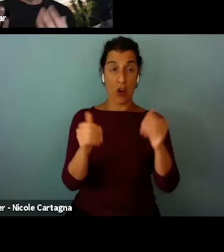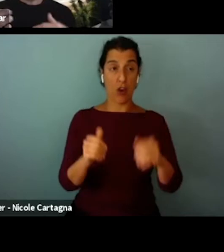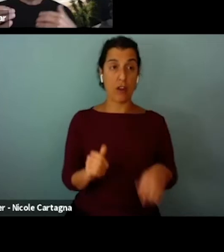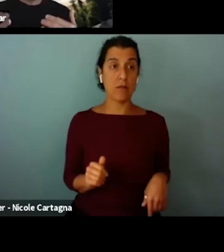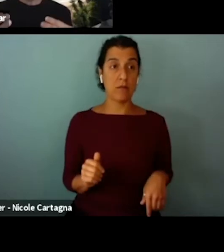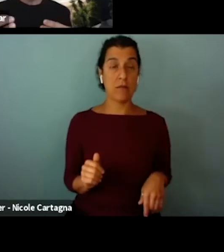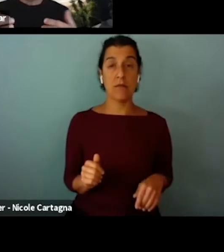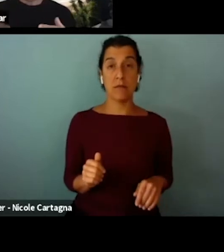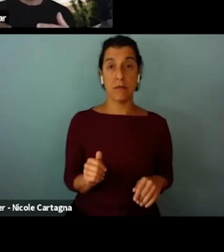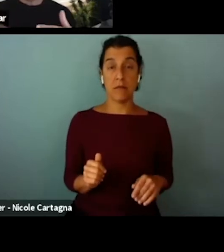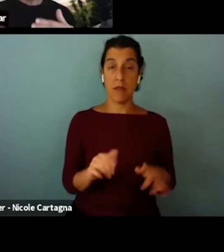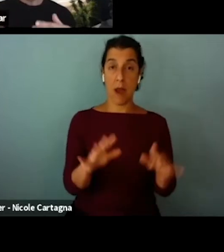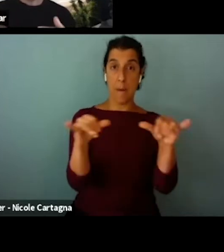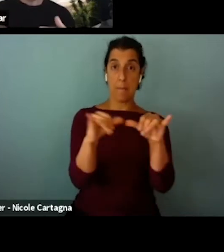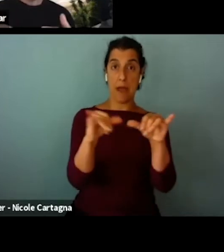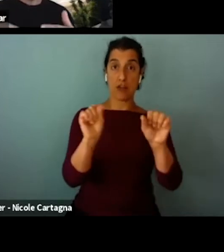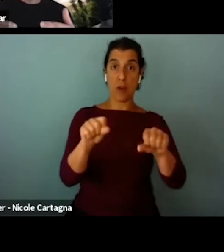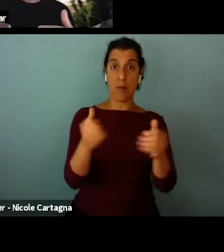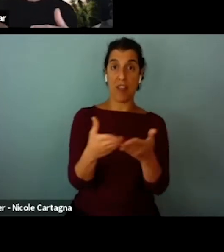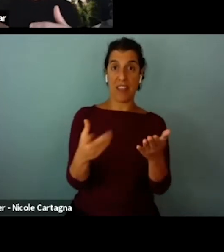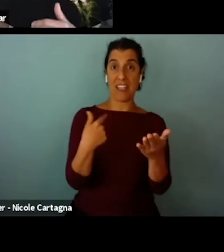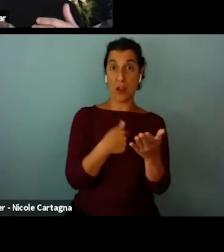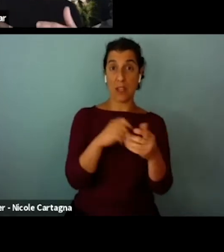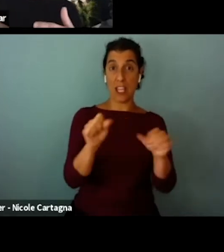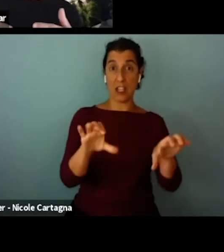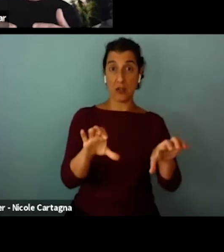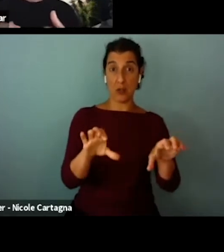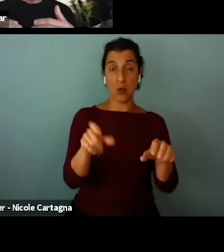the measurable things that we can do in a typical